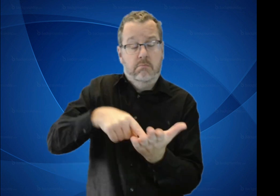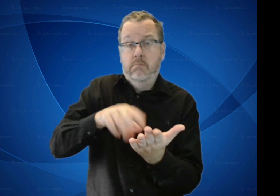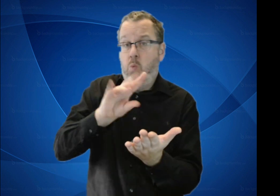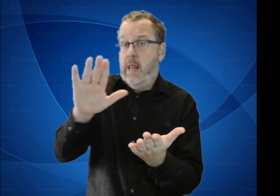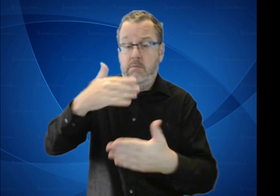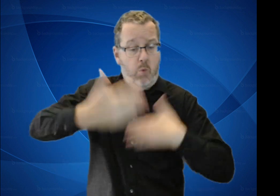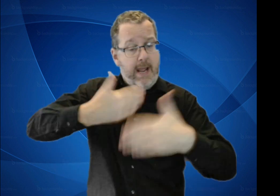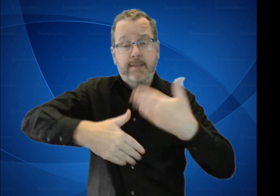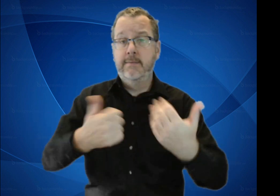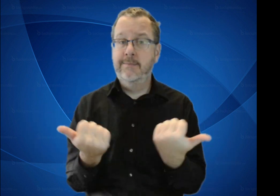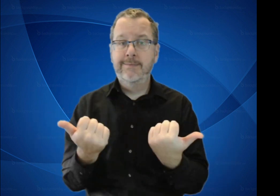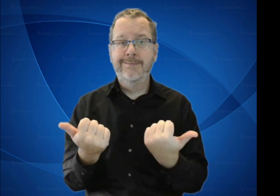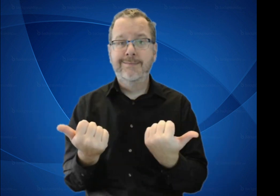then it would be executed as normal.